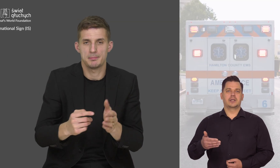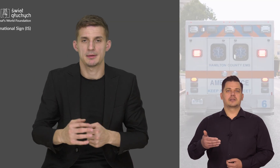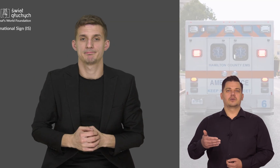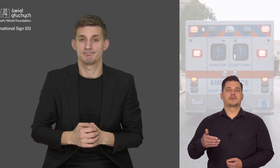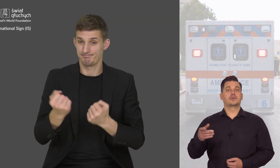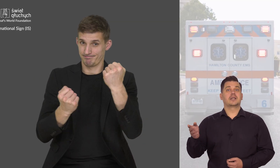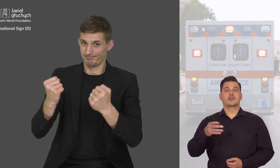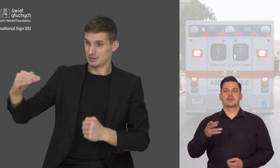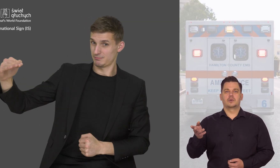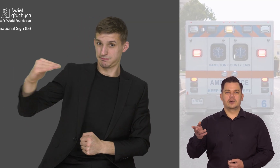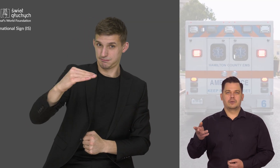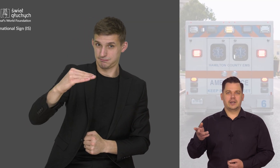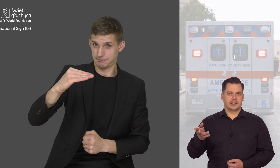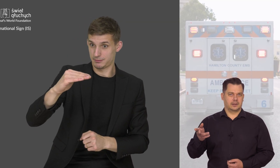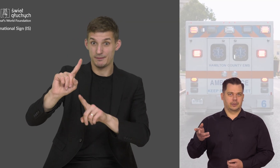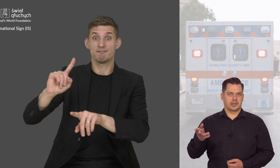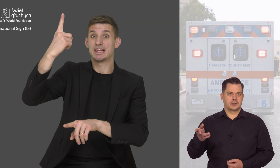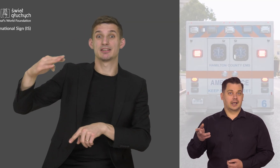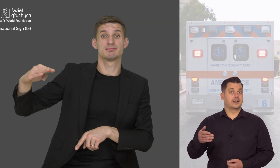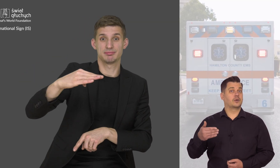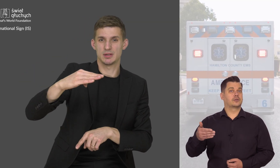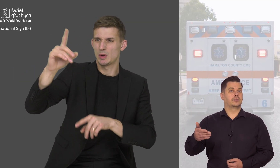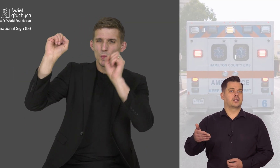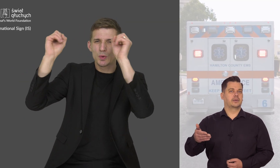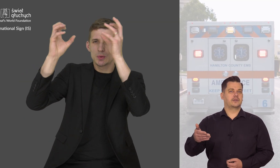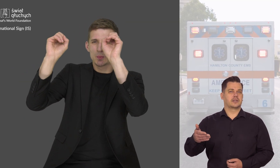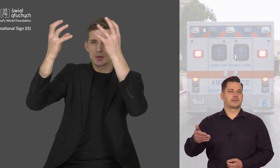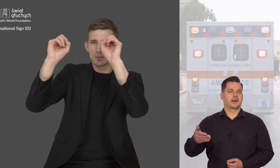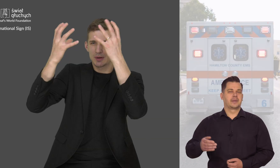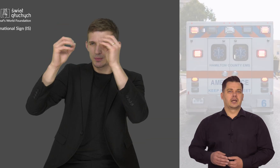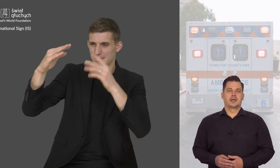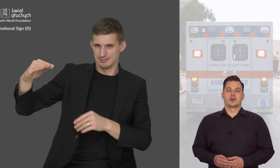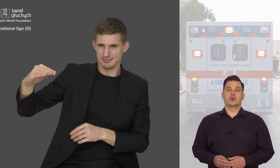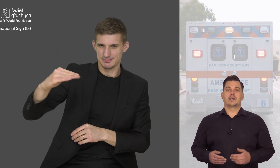In this case, the vehicle does not actually have the right of way;